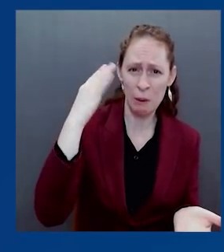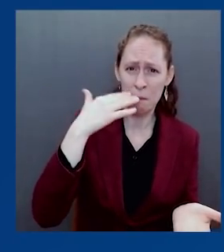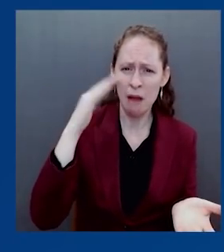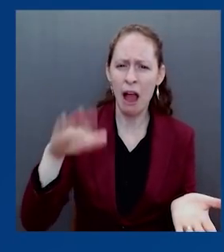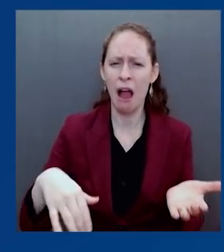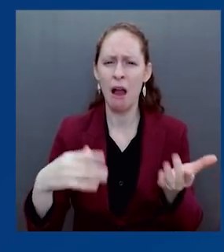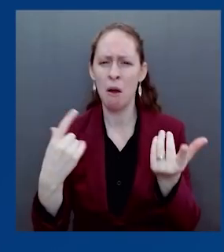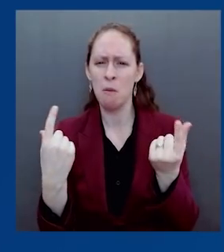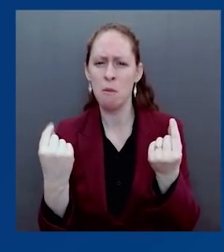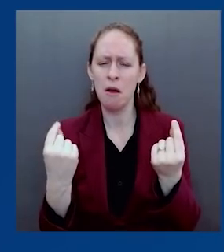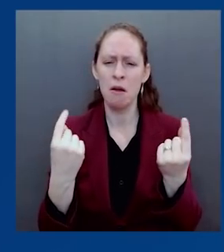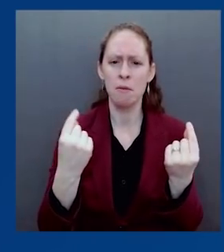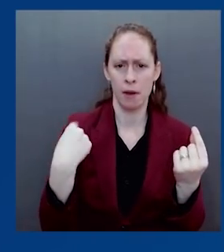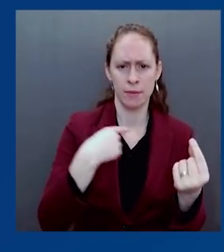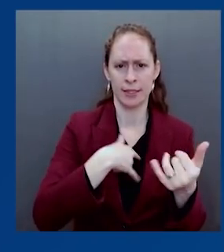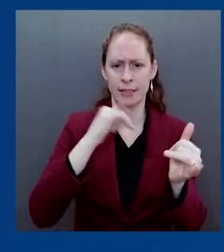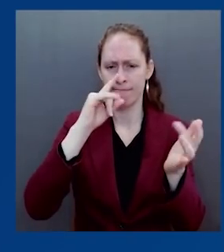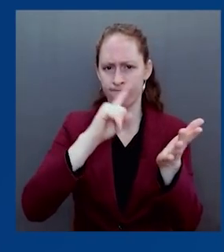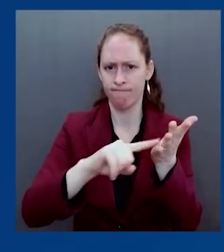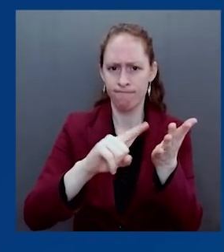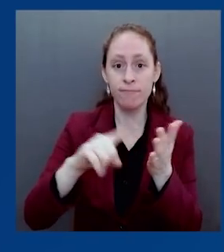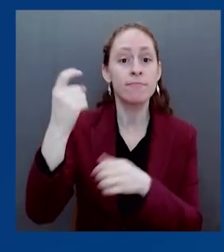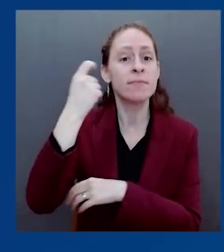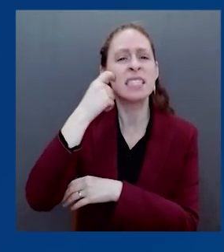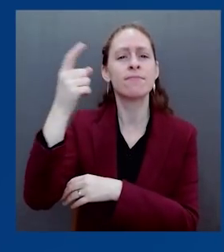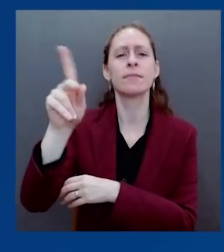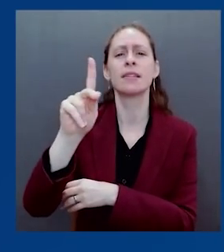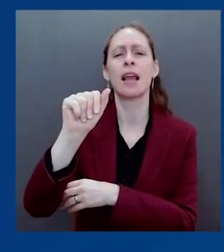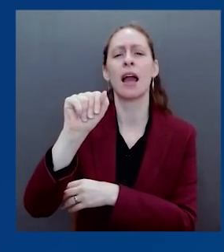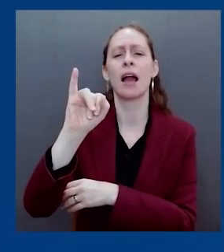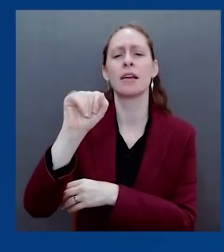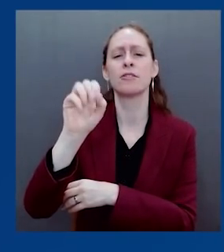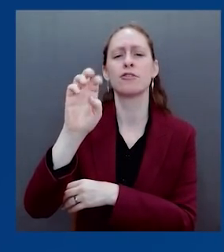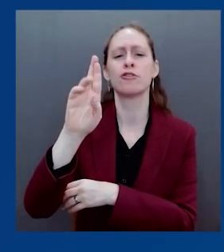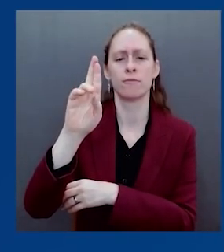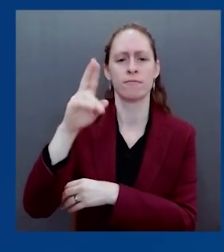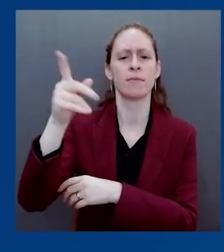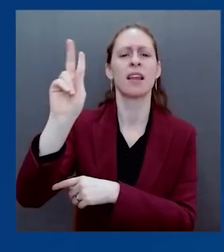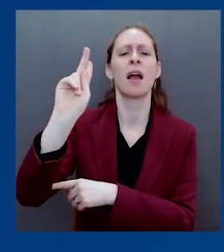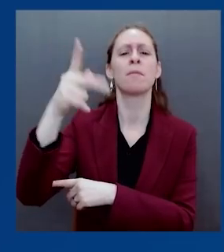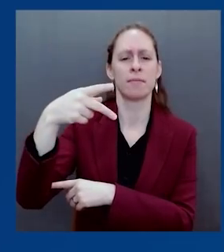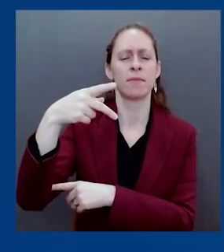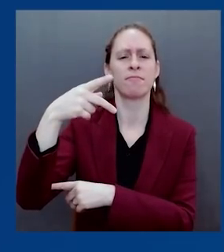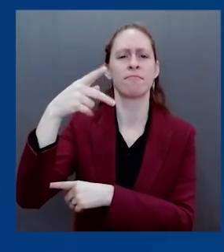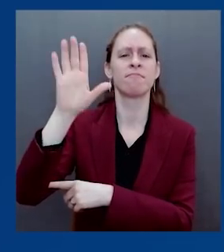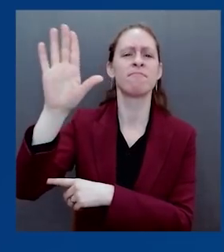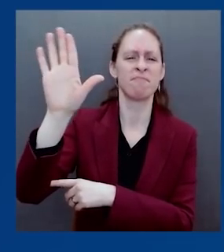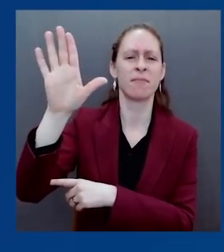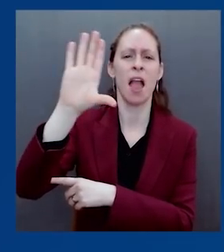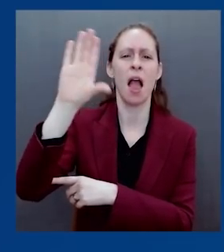data from Kaiser Permanente Southern California, analyzed by academic partners with CDC collaboration